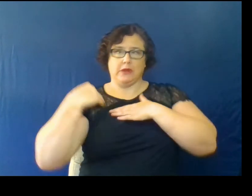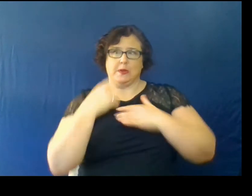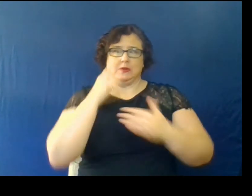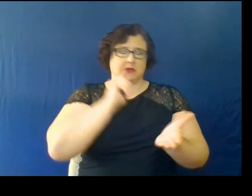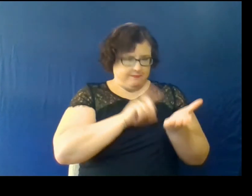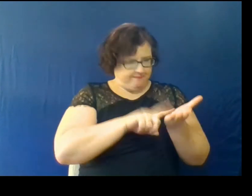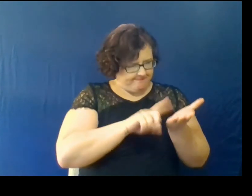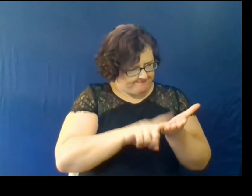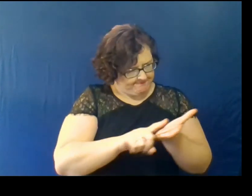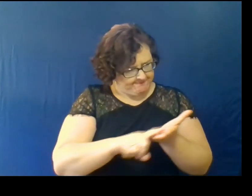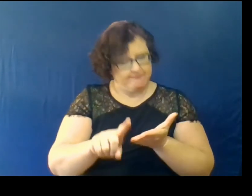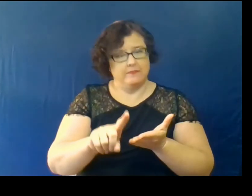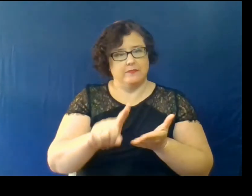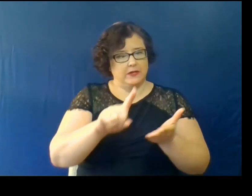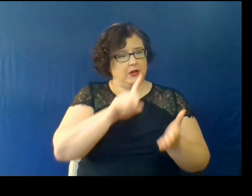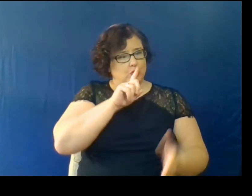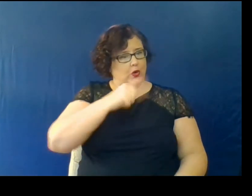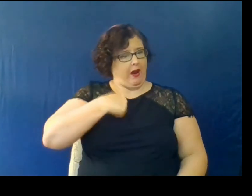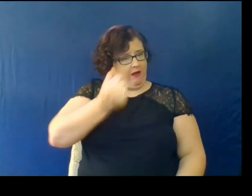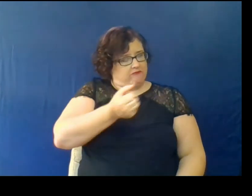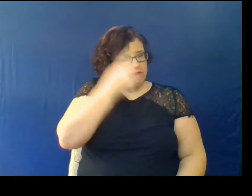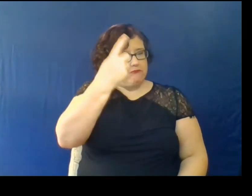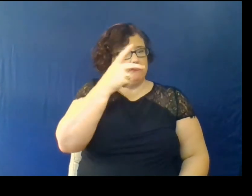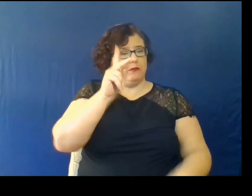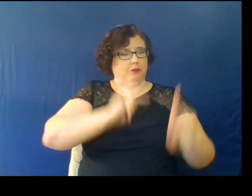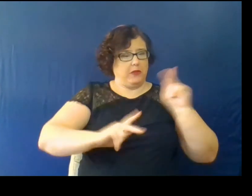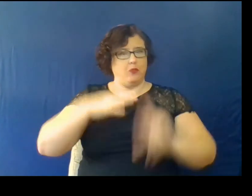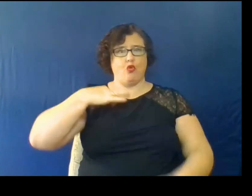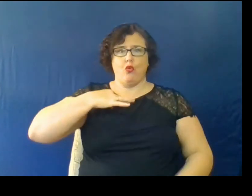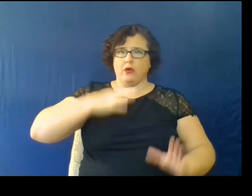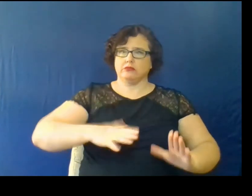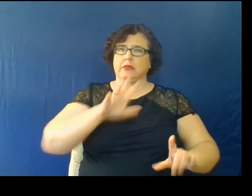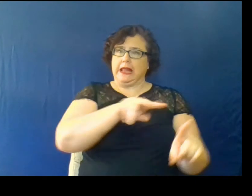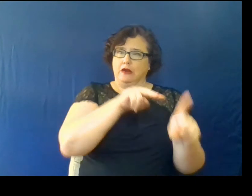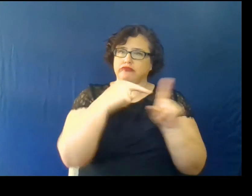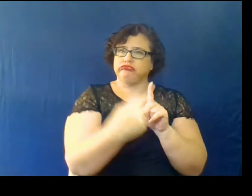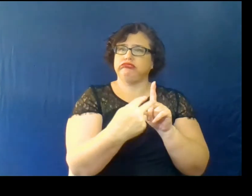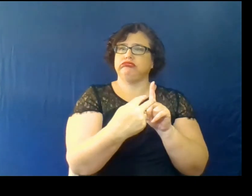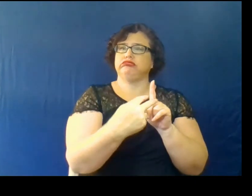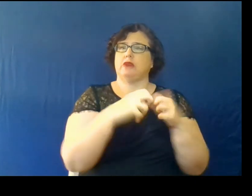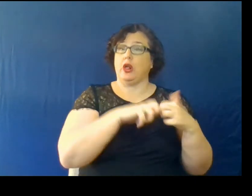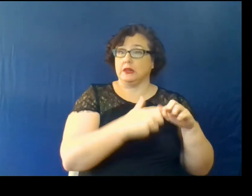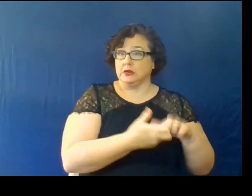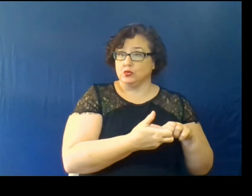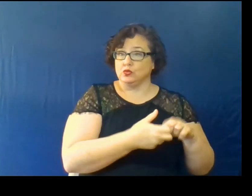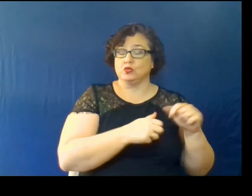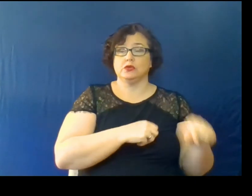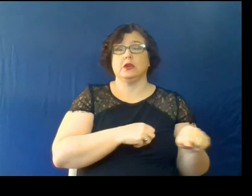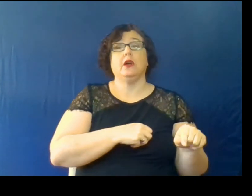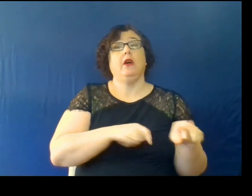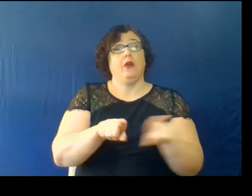folks that are running are standing on the issues. And actually there have been some really great